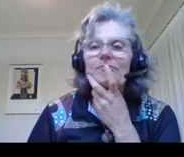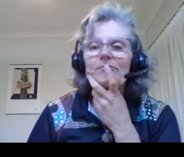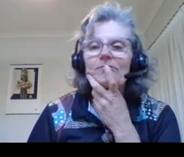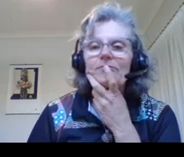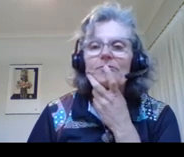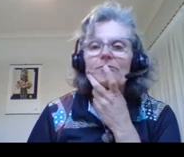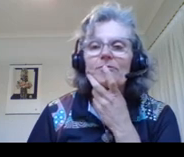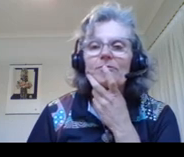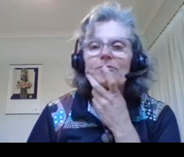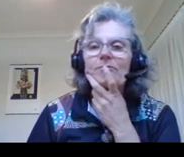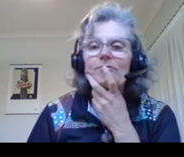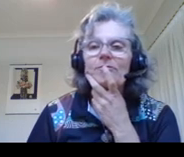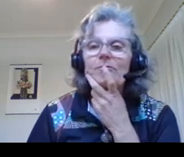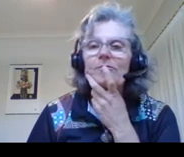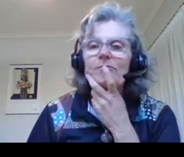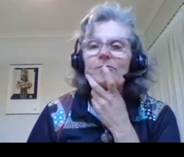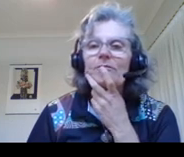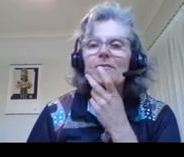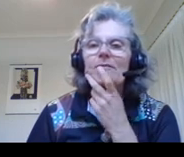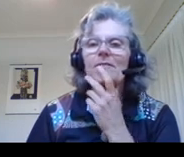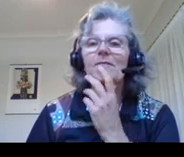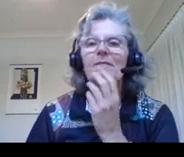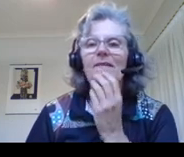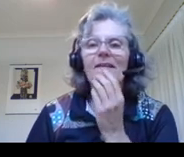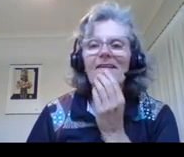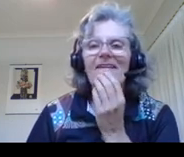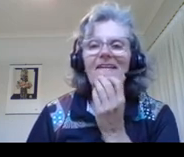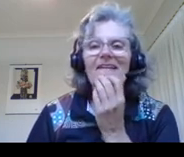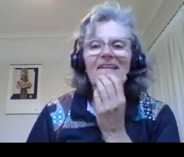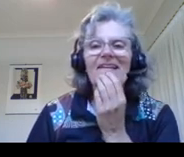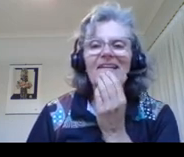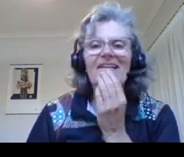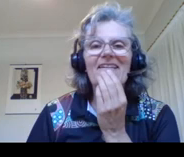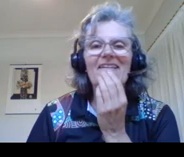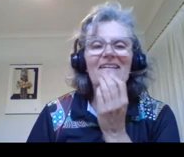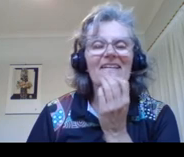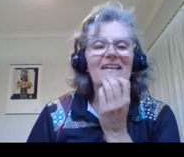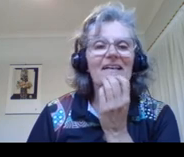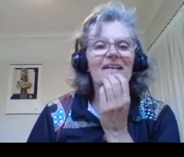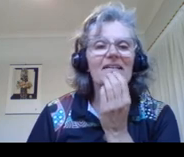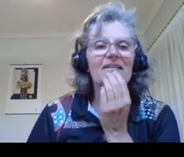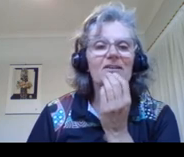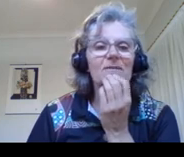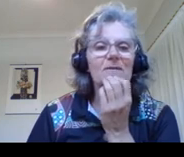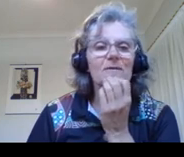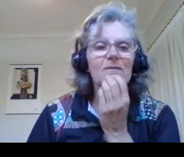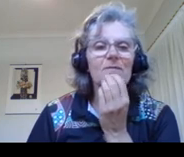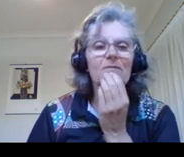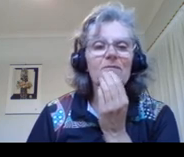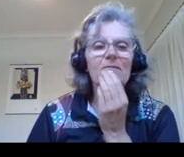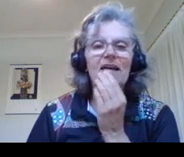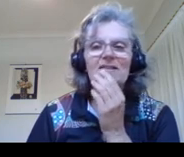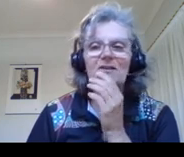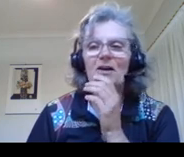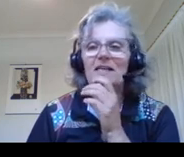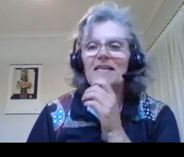really you know focusing on a positive but if in doubt give a shout don't just click that's right